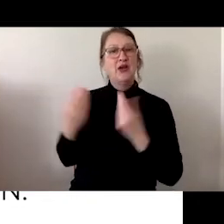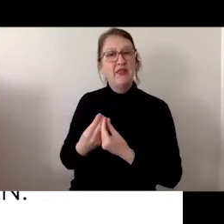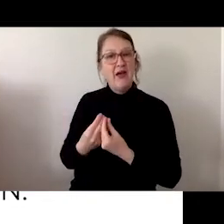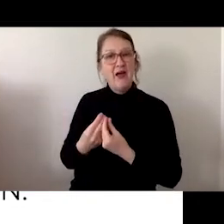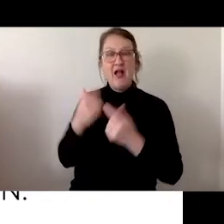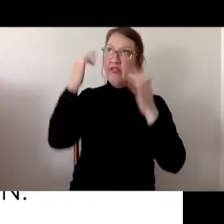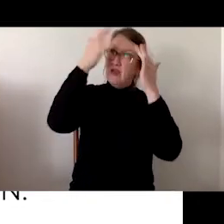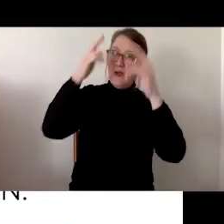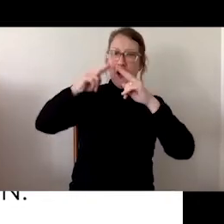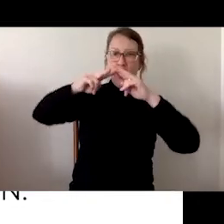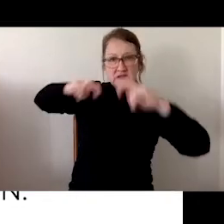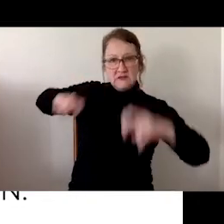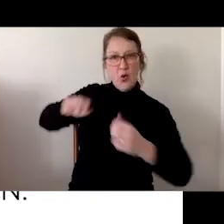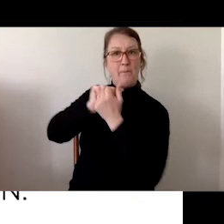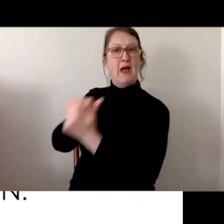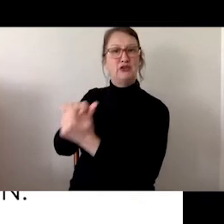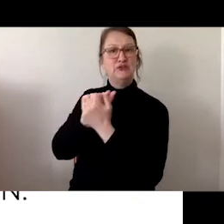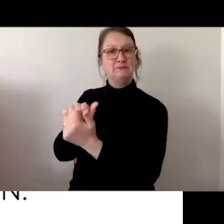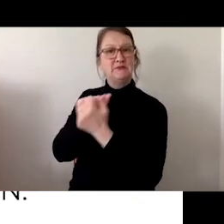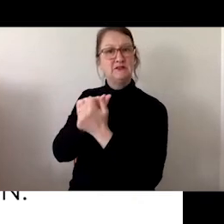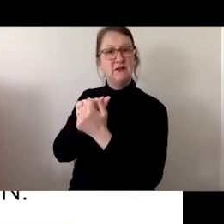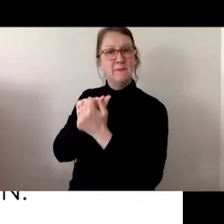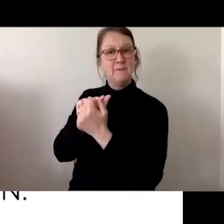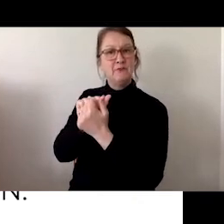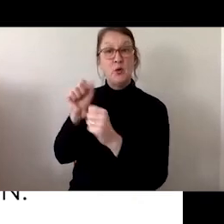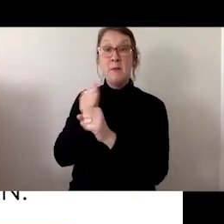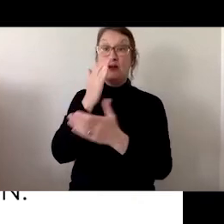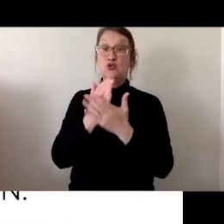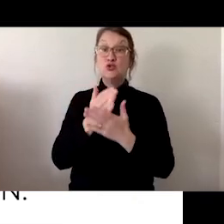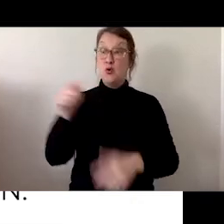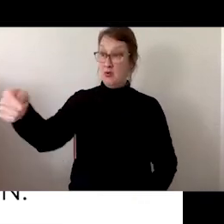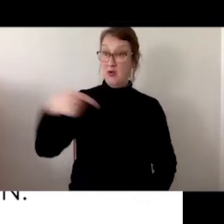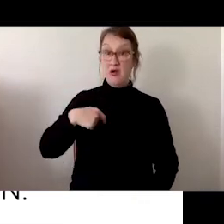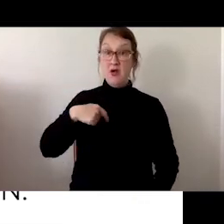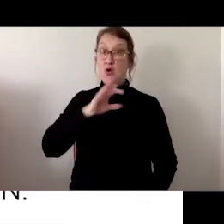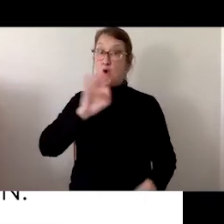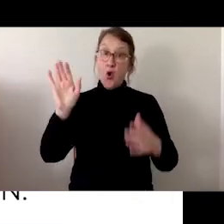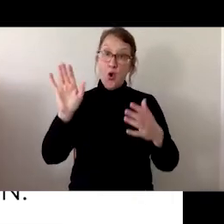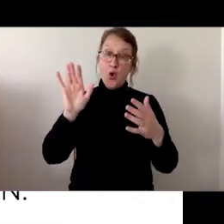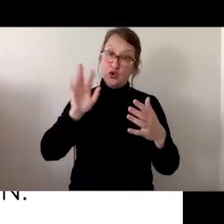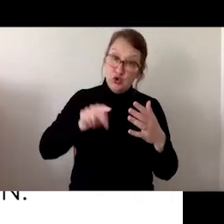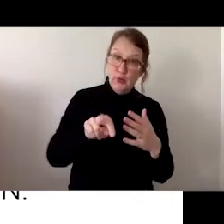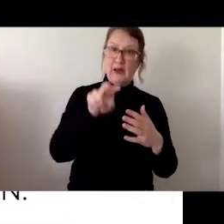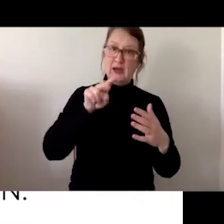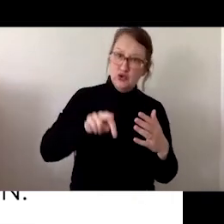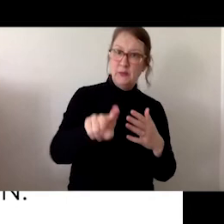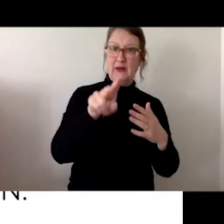some partnerships which make sure that you're not duplicating jobs or functions across organisations.